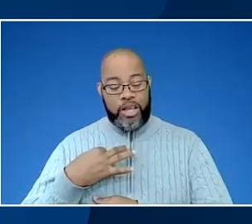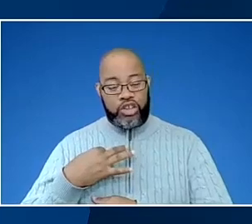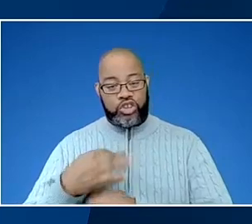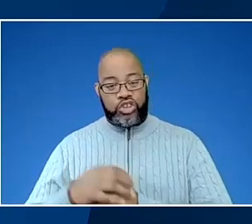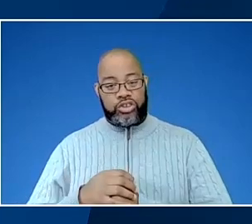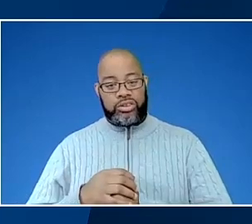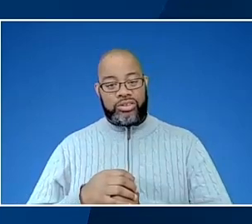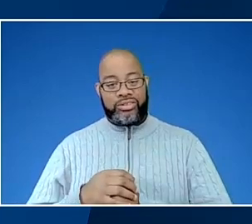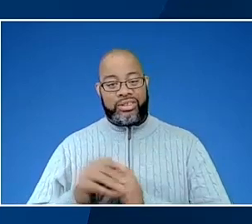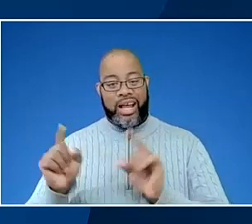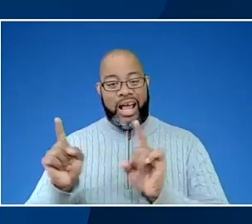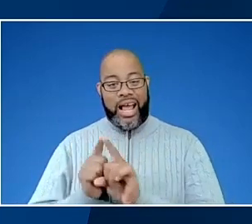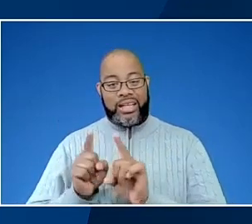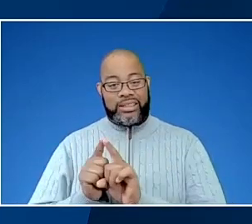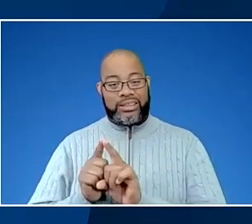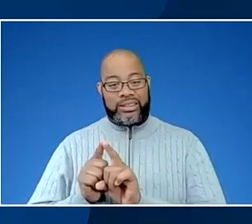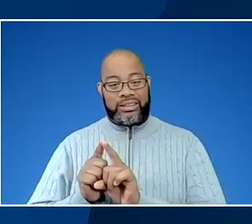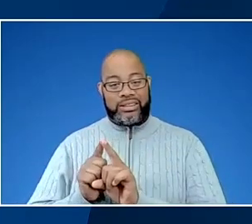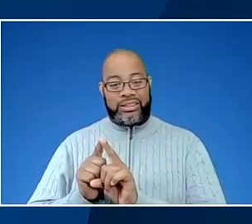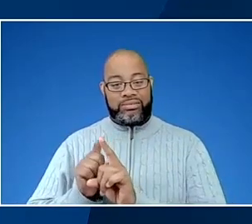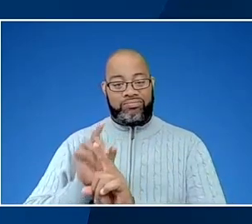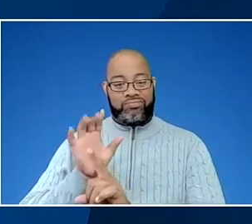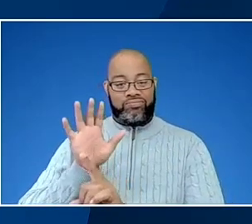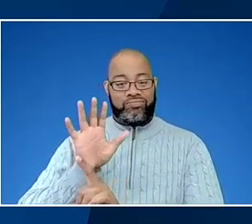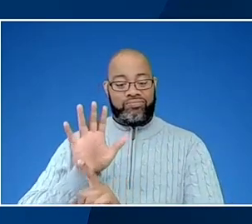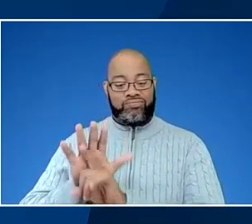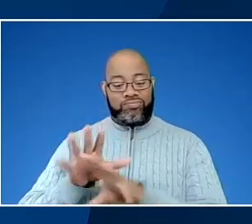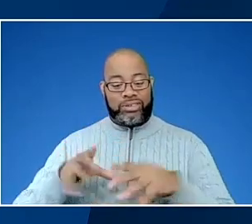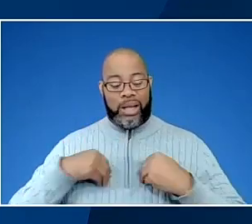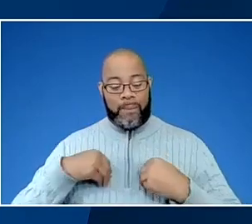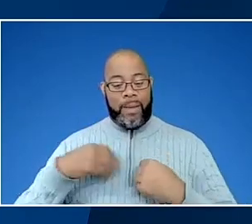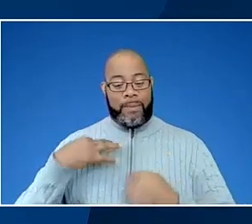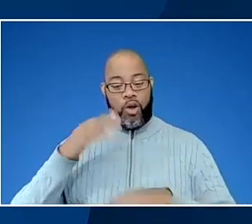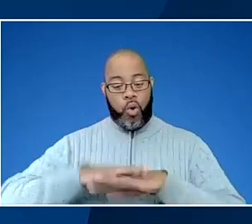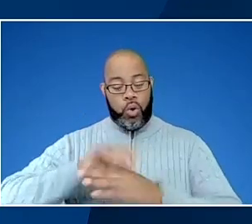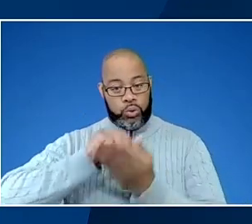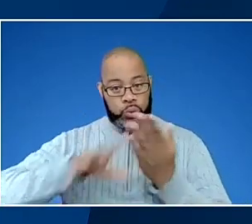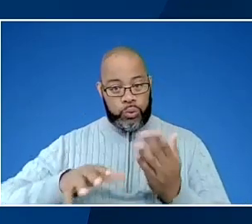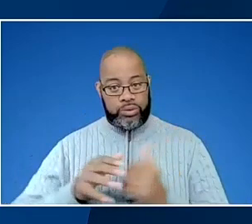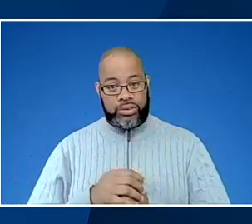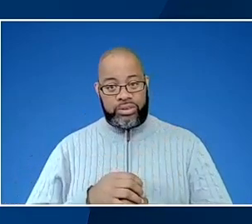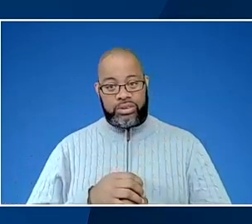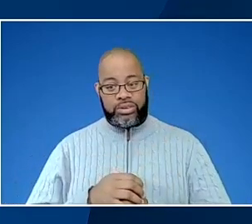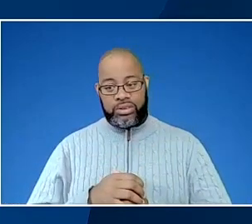they're accepting applications on students. I think that's what he was